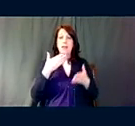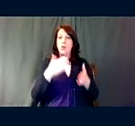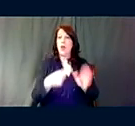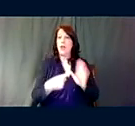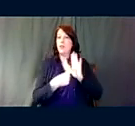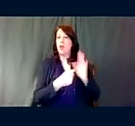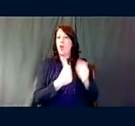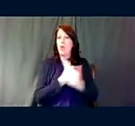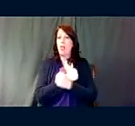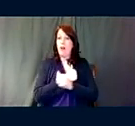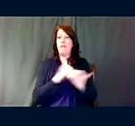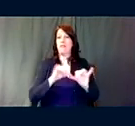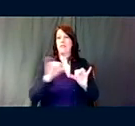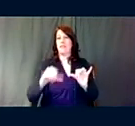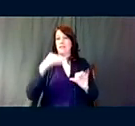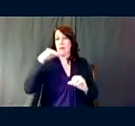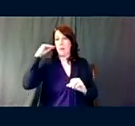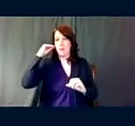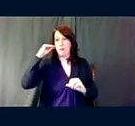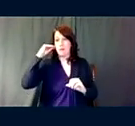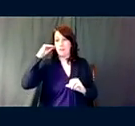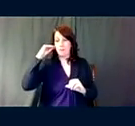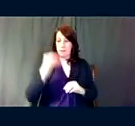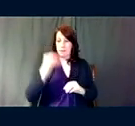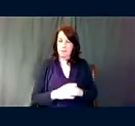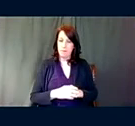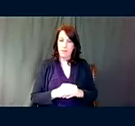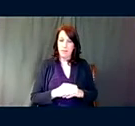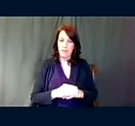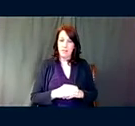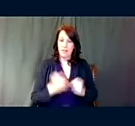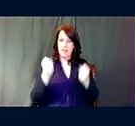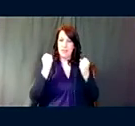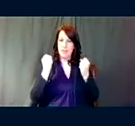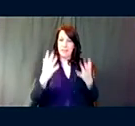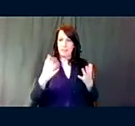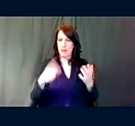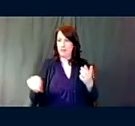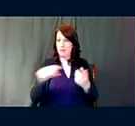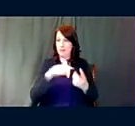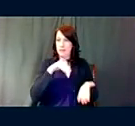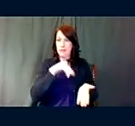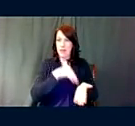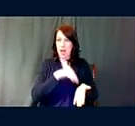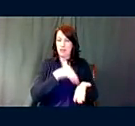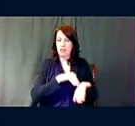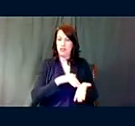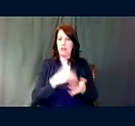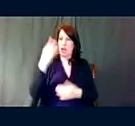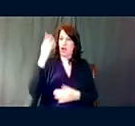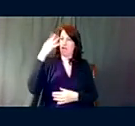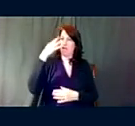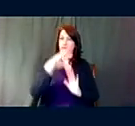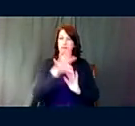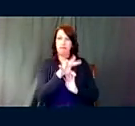LOVE -- THE BEST WAY TO SHOW YOUR LOVE IS STAY HOME. SO VERY MUCH LIKE MANY DOCTORS